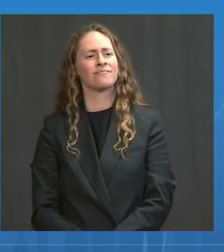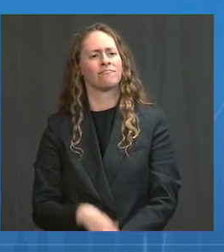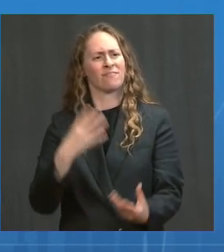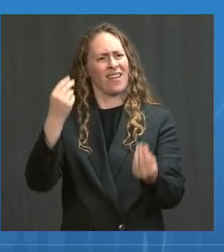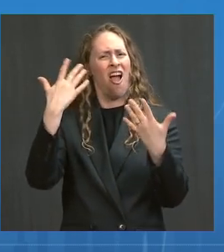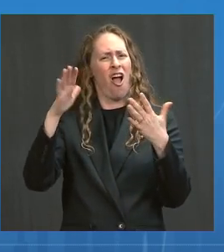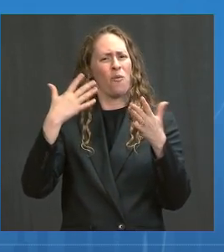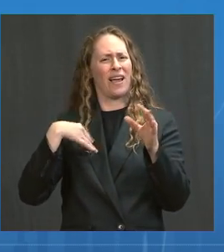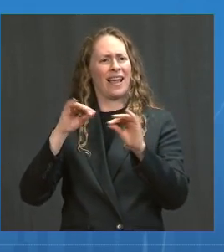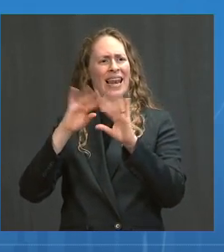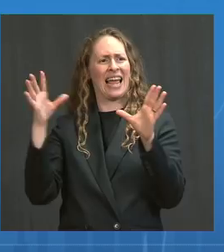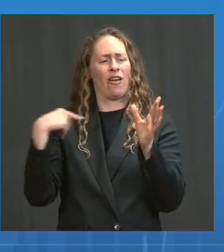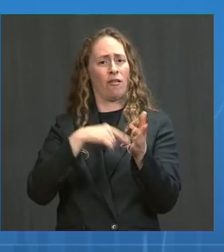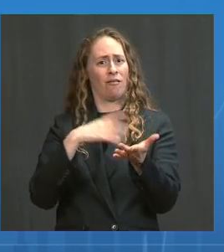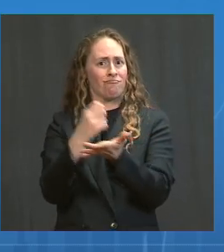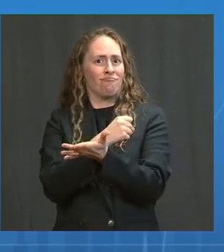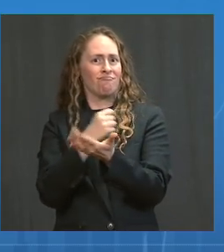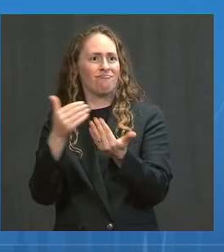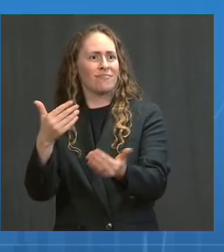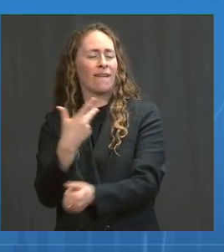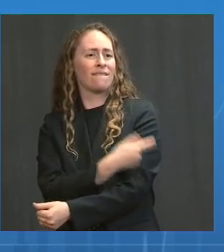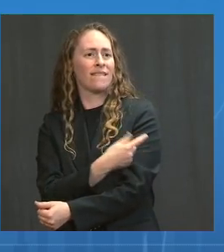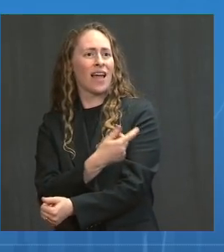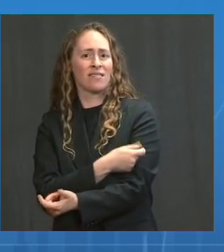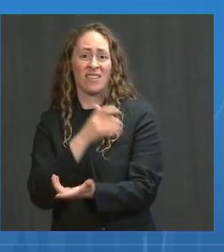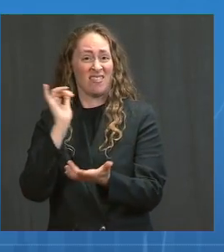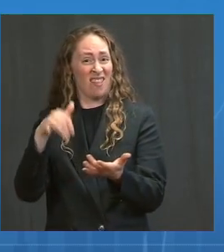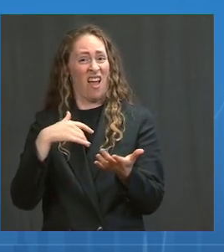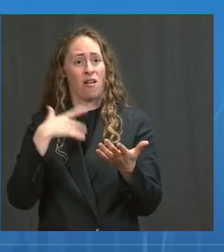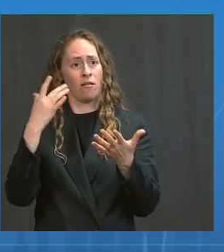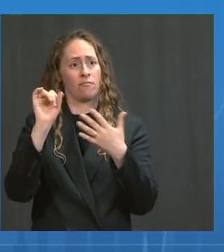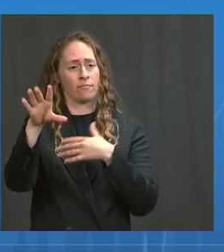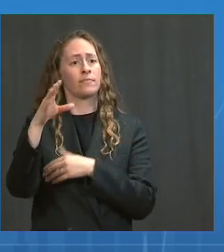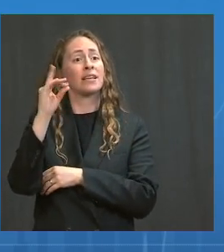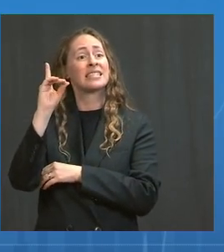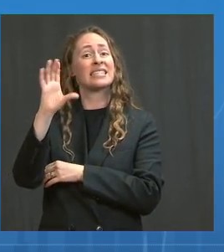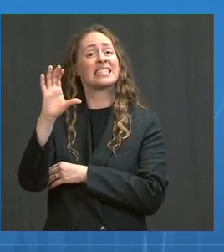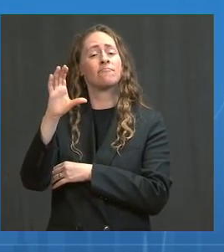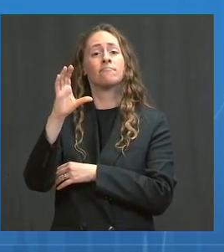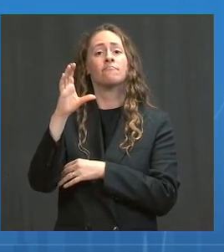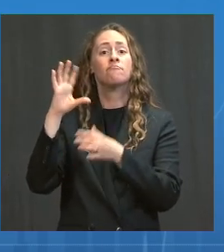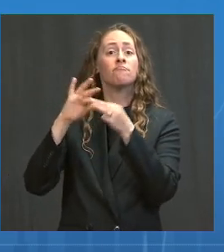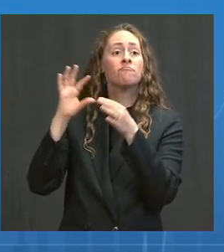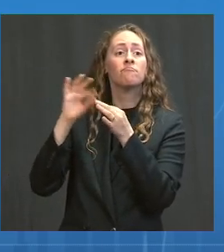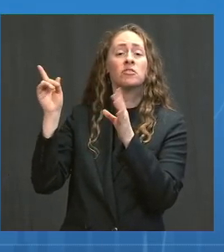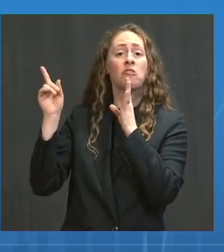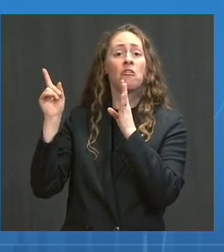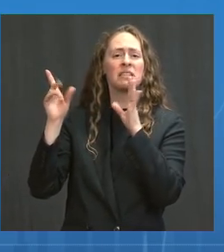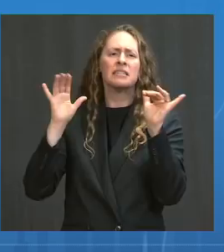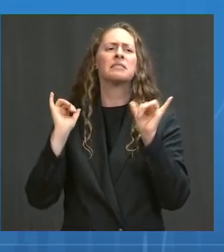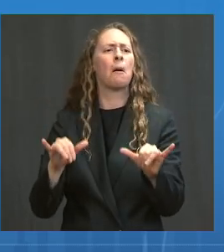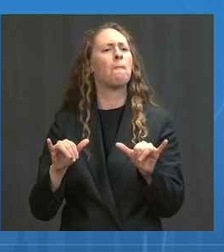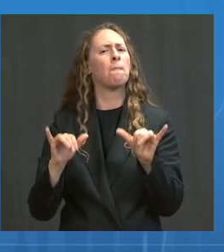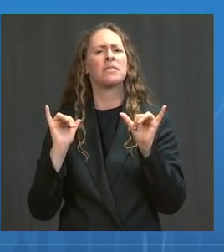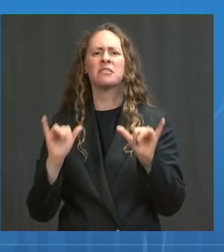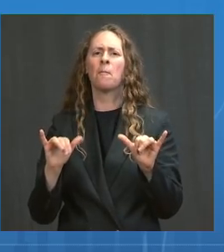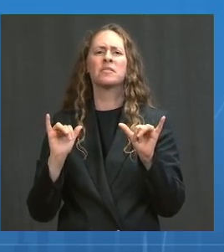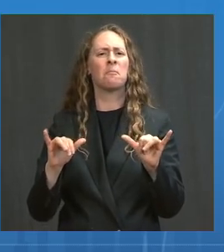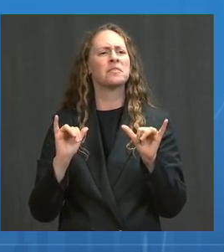And the message for the situation in Washington is the same, and you said it very well. That is: If you are vaccinated,